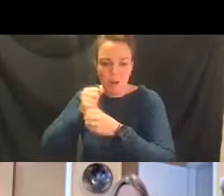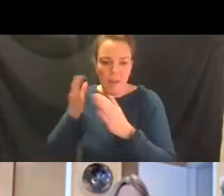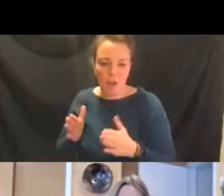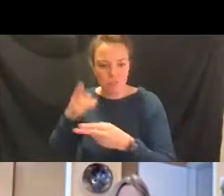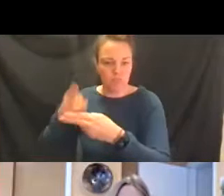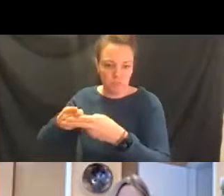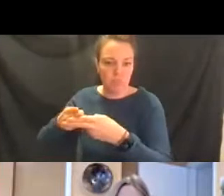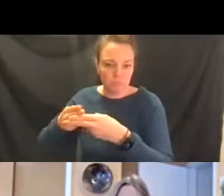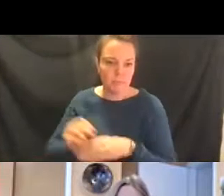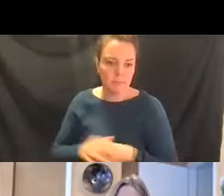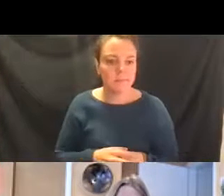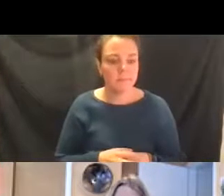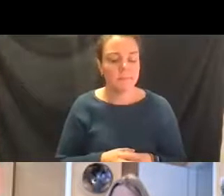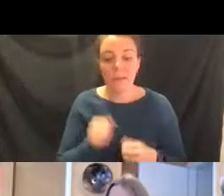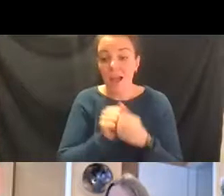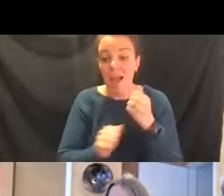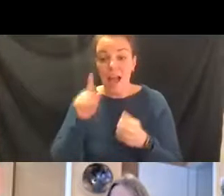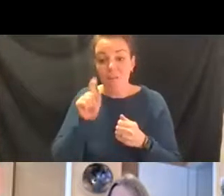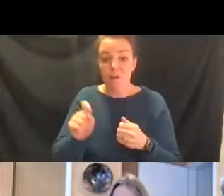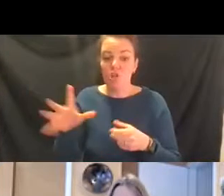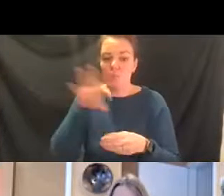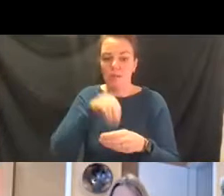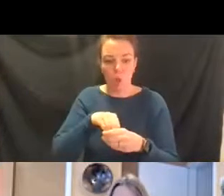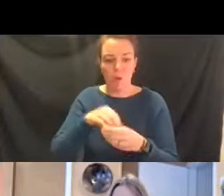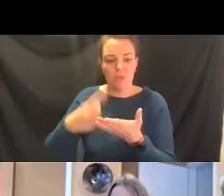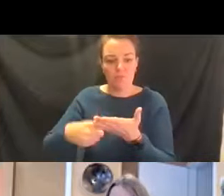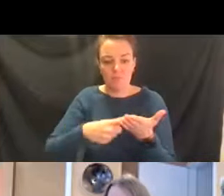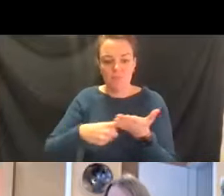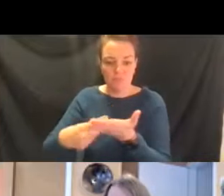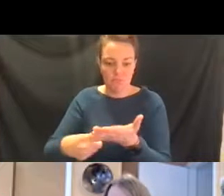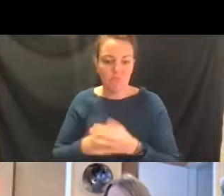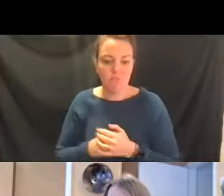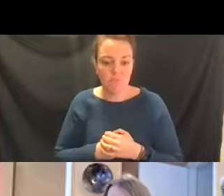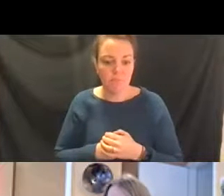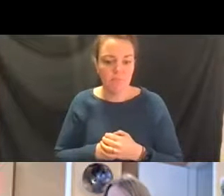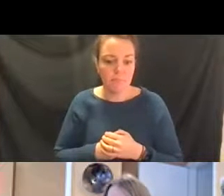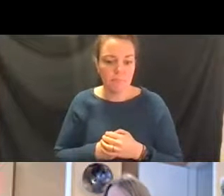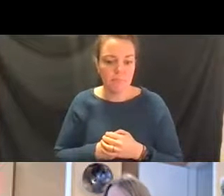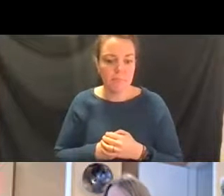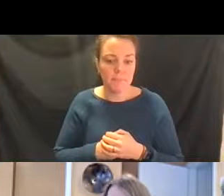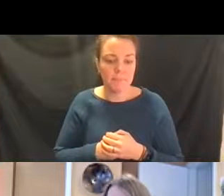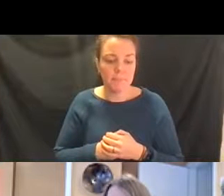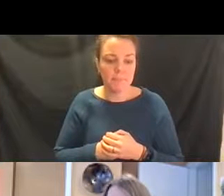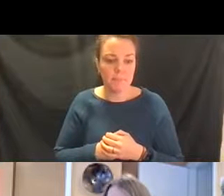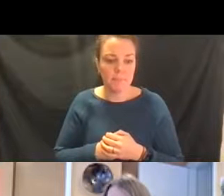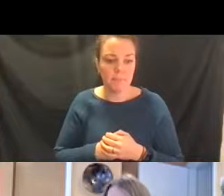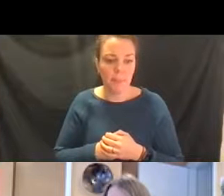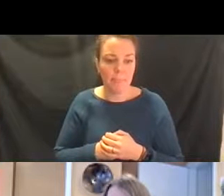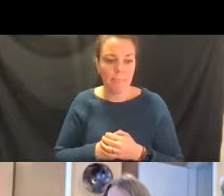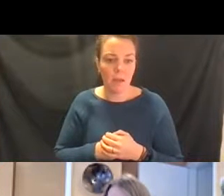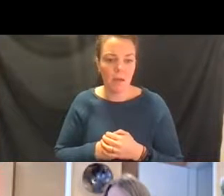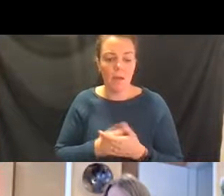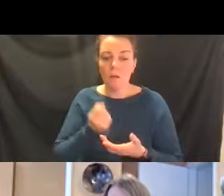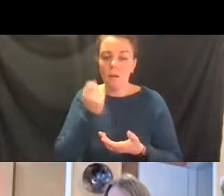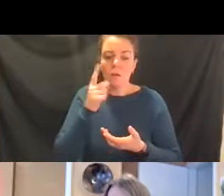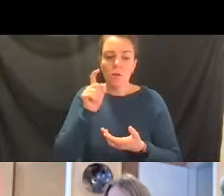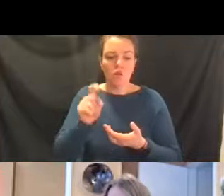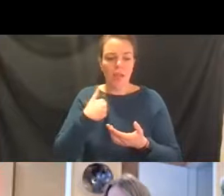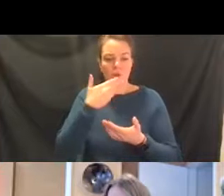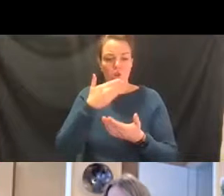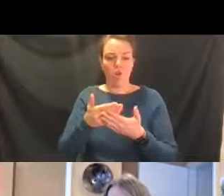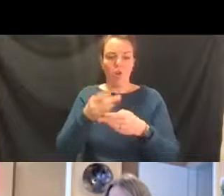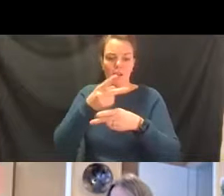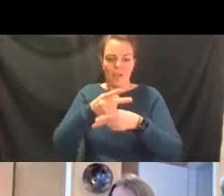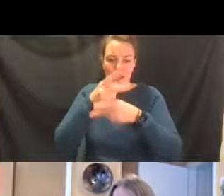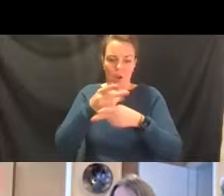and everybody should be included it should be a good planning care plan as to what to make sure of